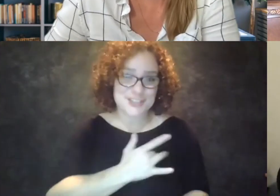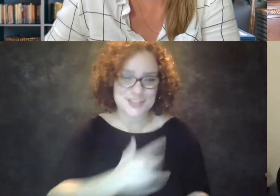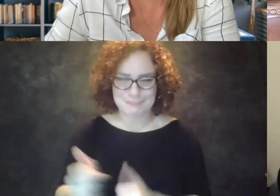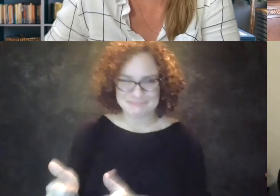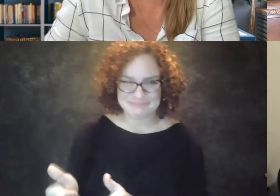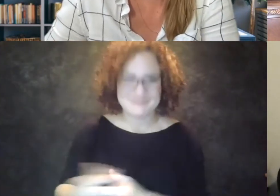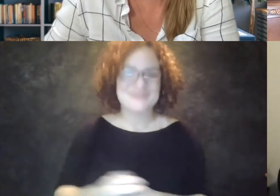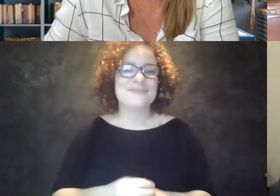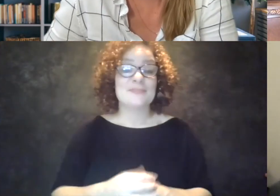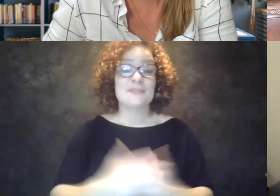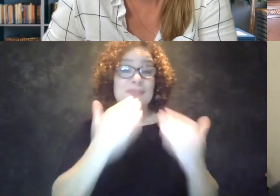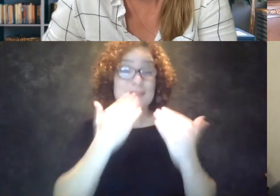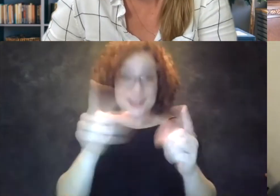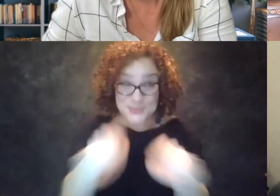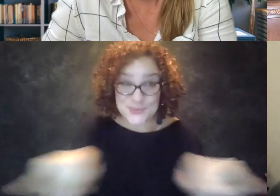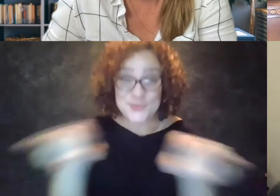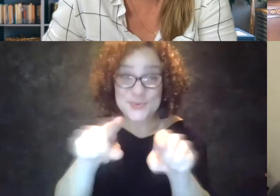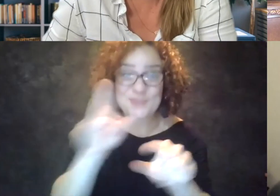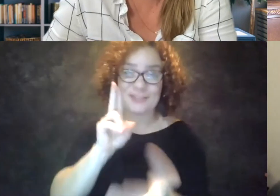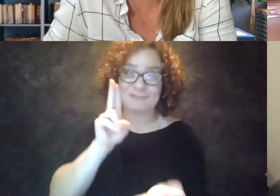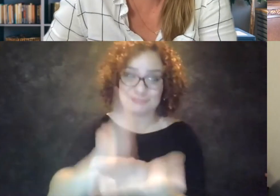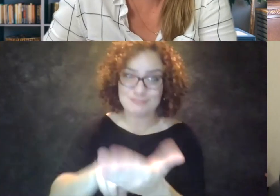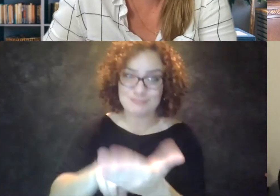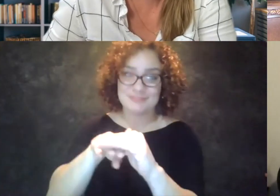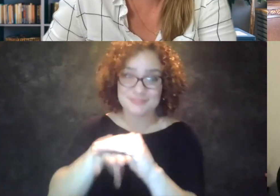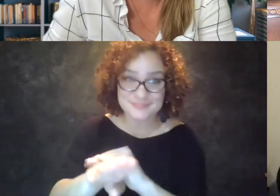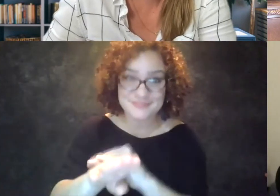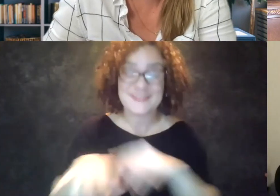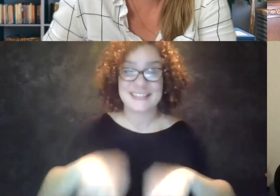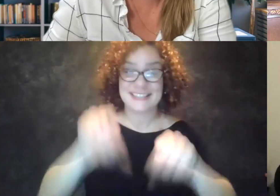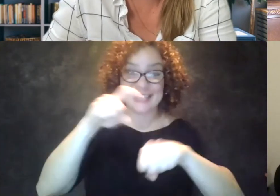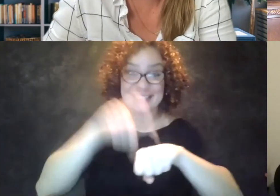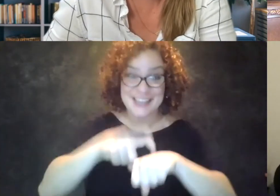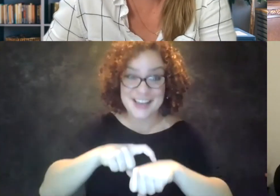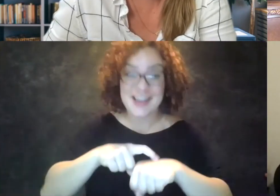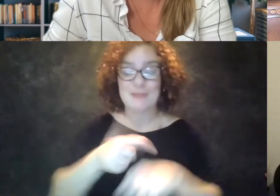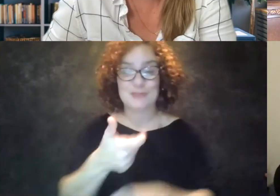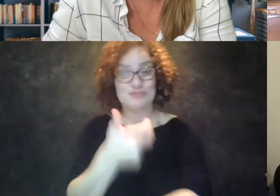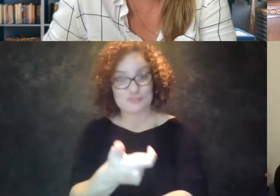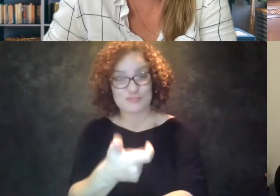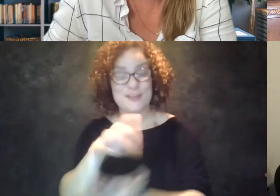you for logging in and taking time out of your day to learn with us. Before we close